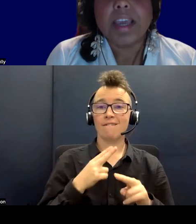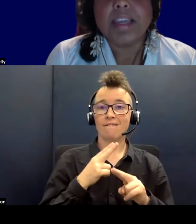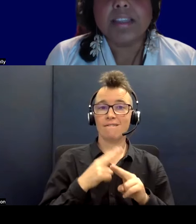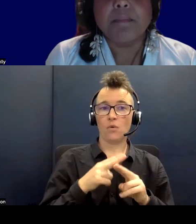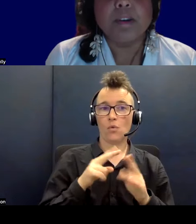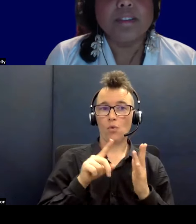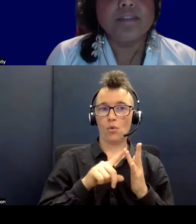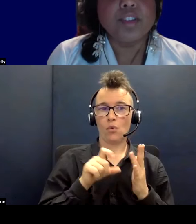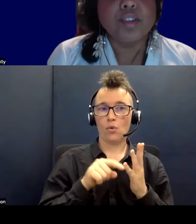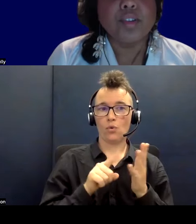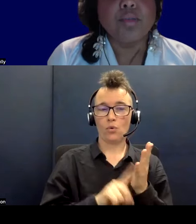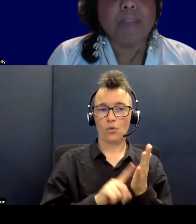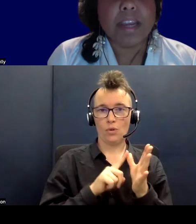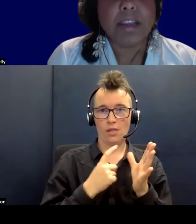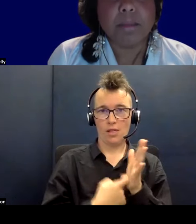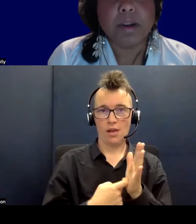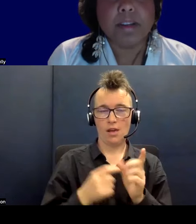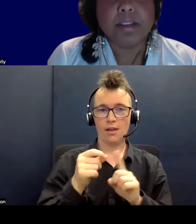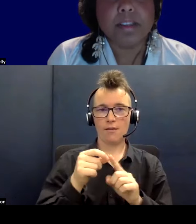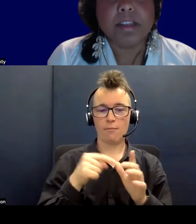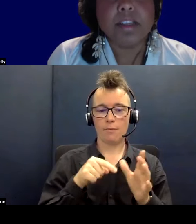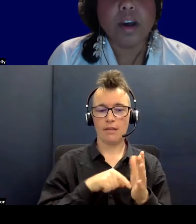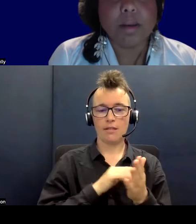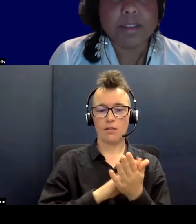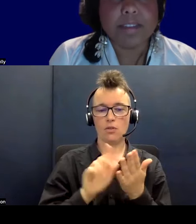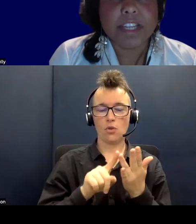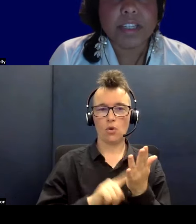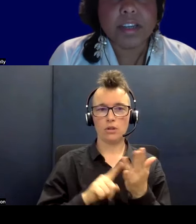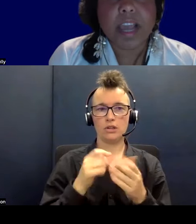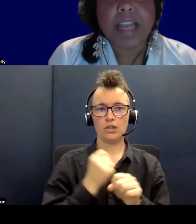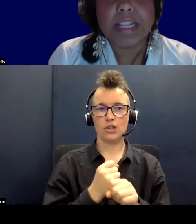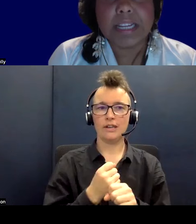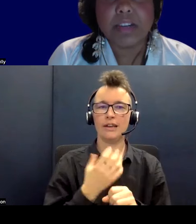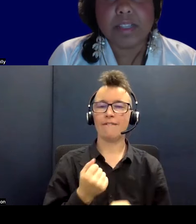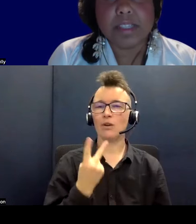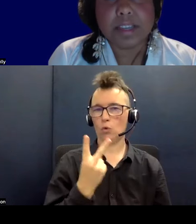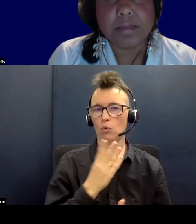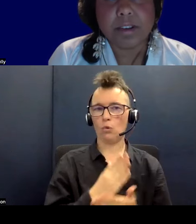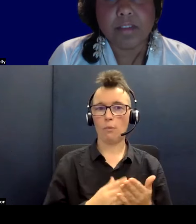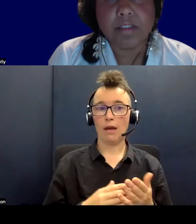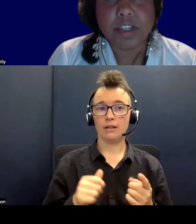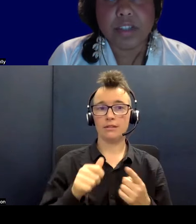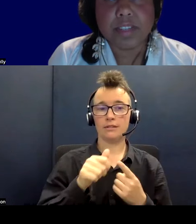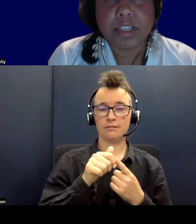is composed of two main components - so observation and clinical assessment of functional vision.